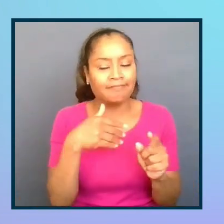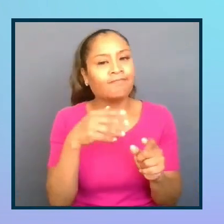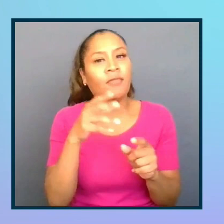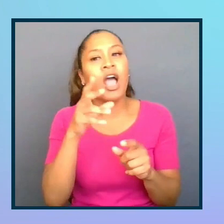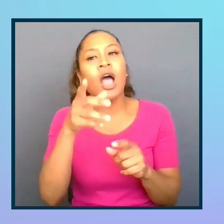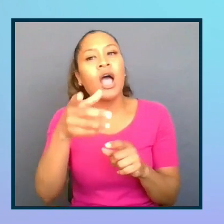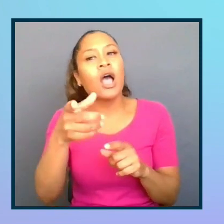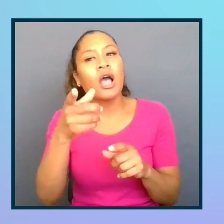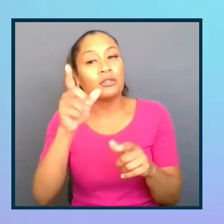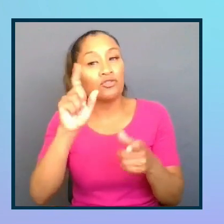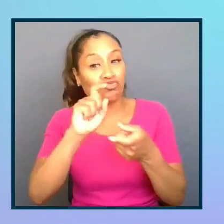as an organization?